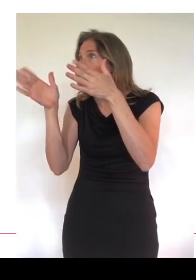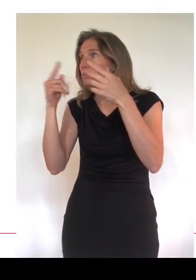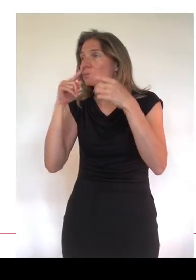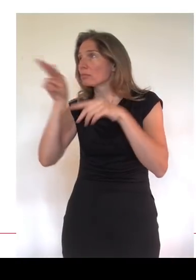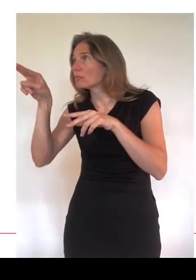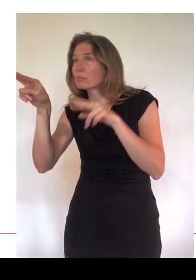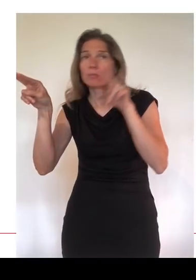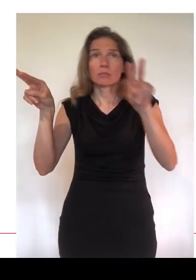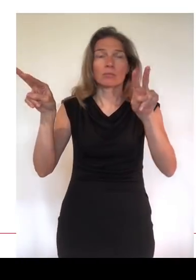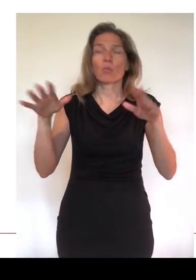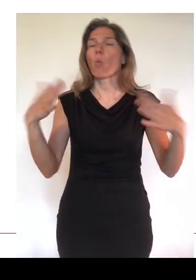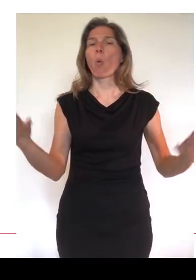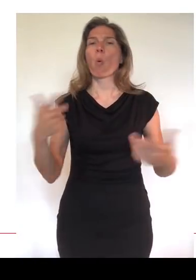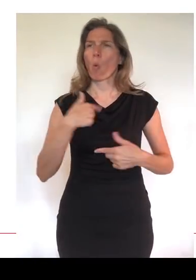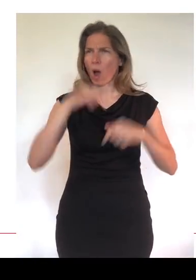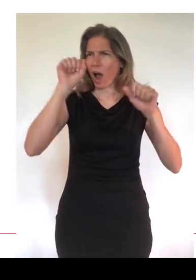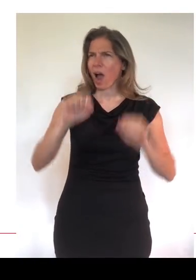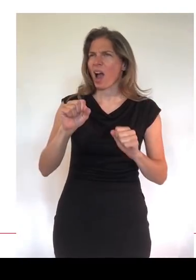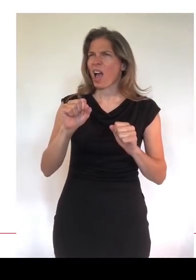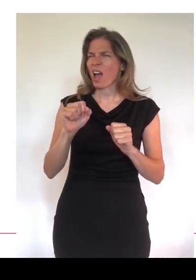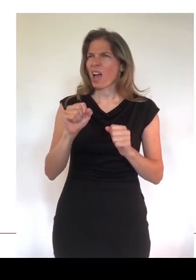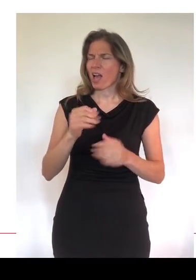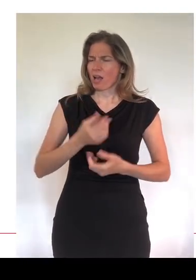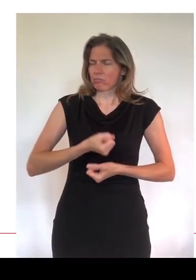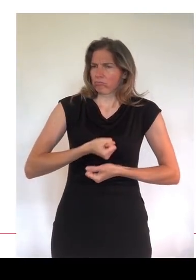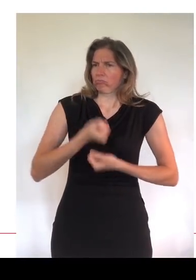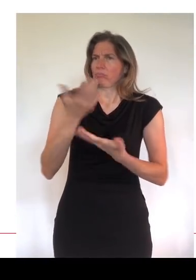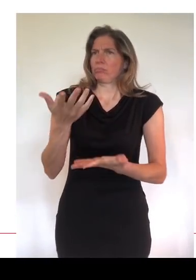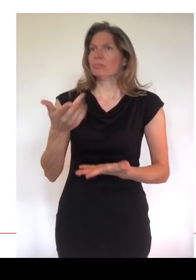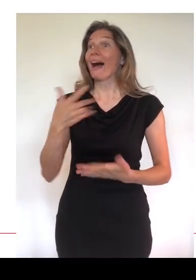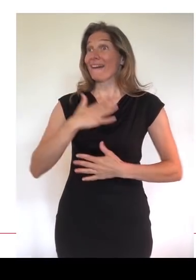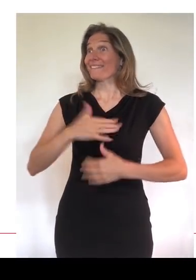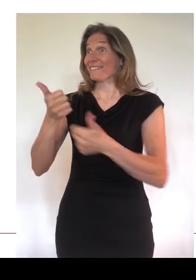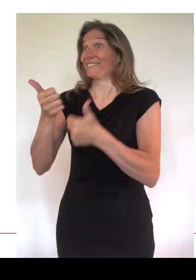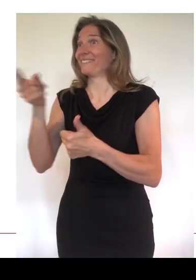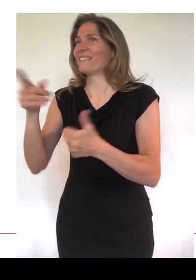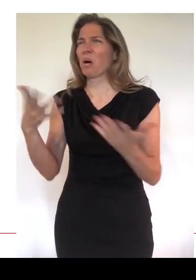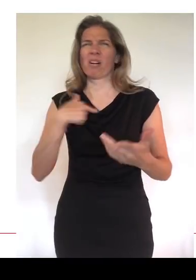attention or expressing likes and dislikes when they don't want something